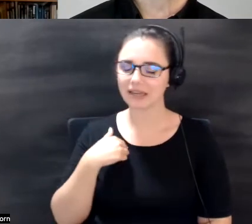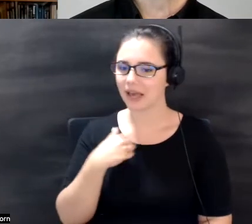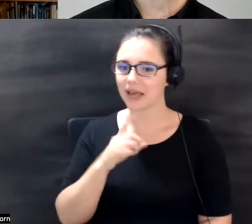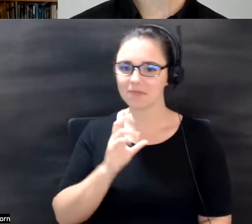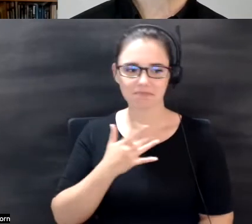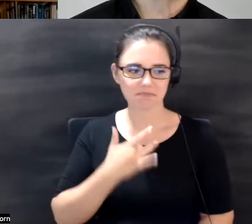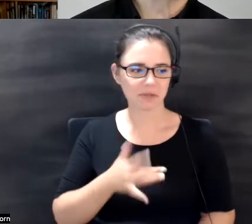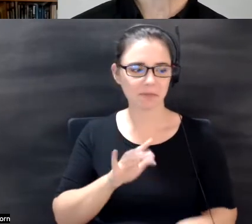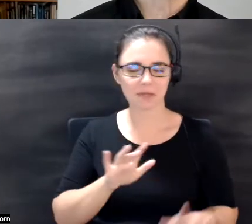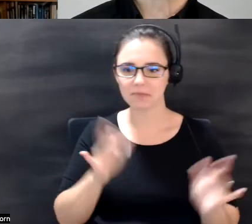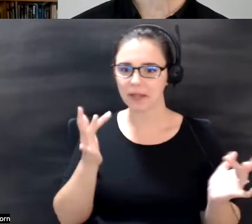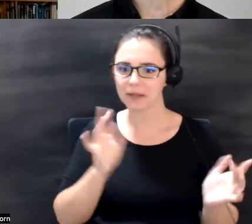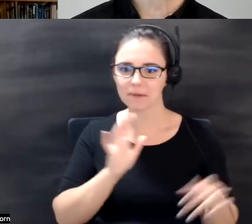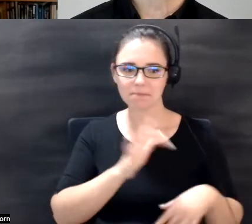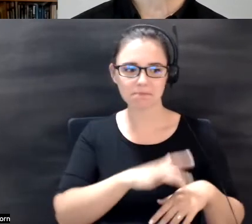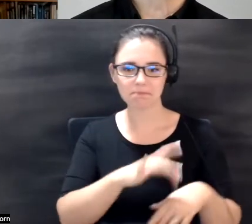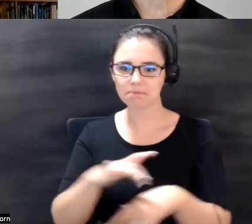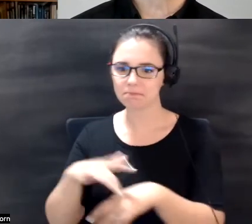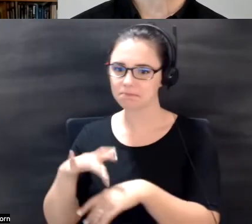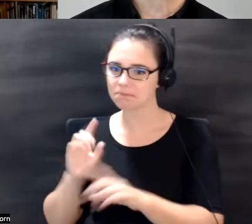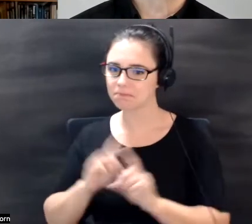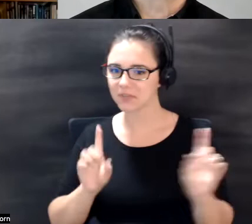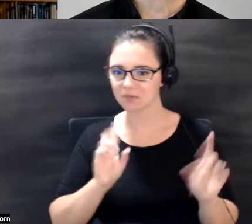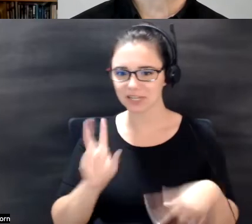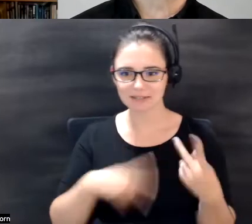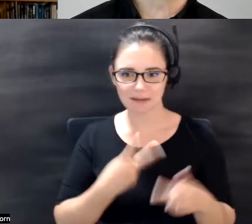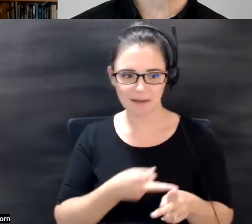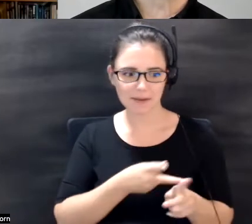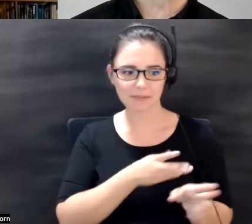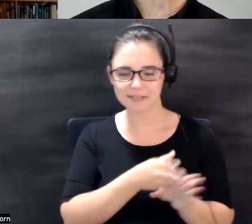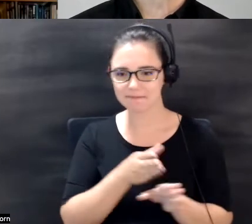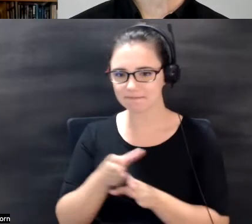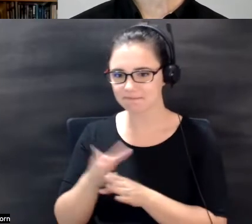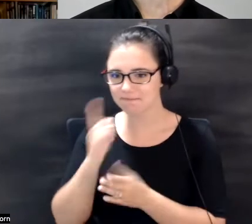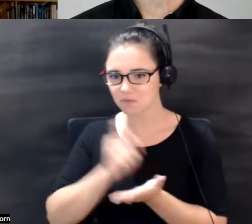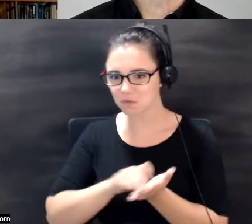lot of different different genres, which I mean is interesting.